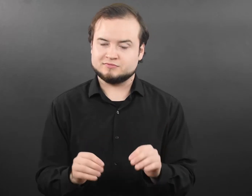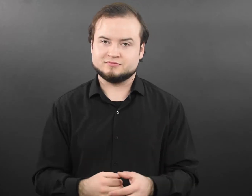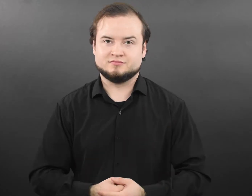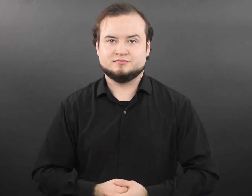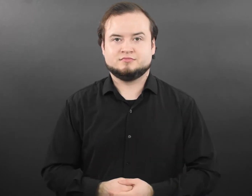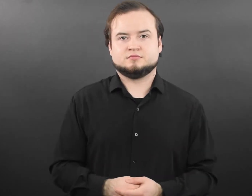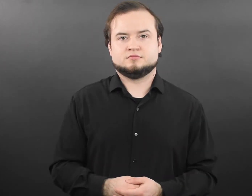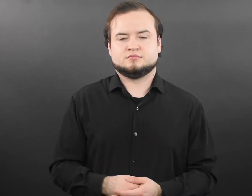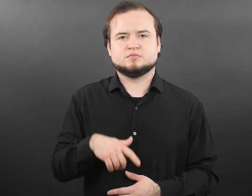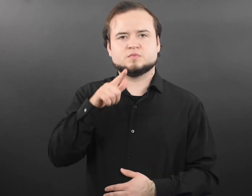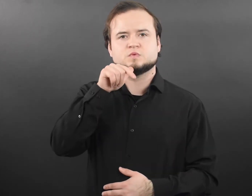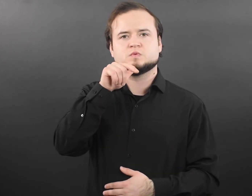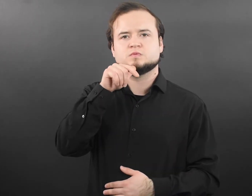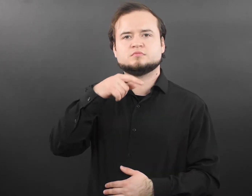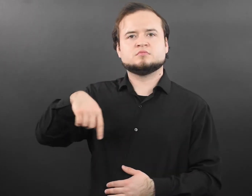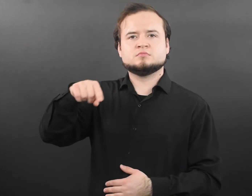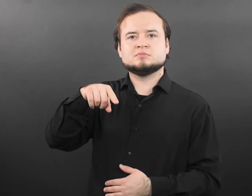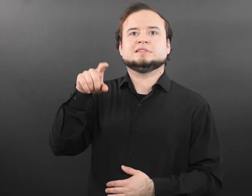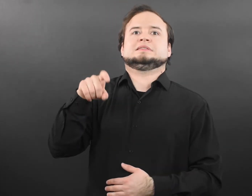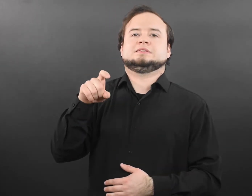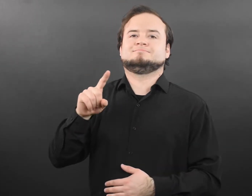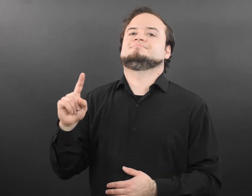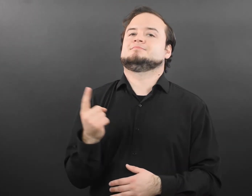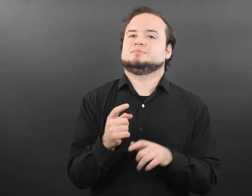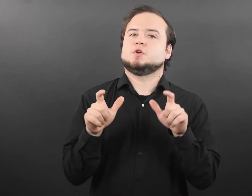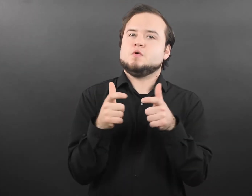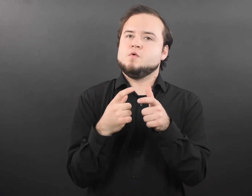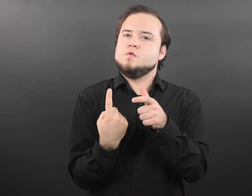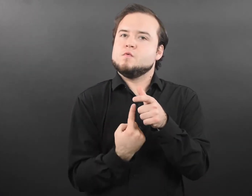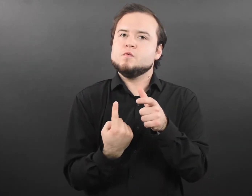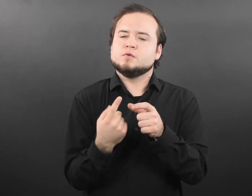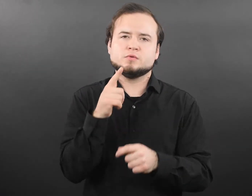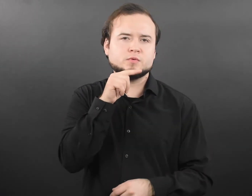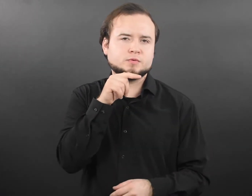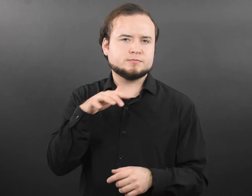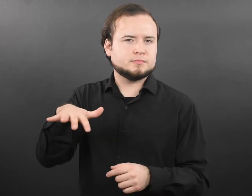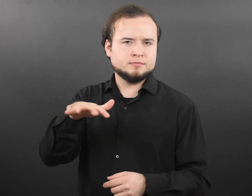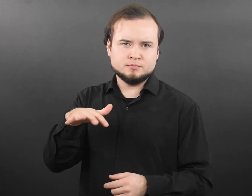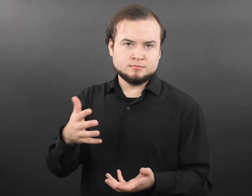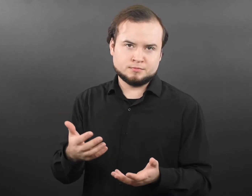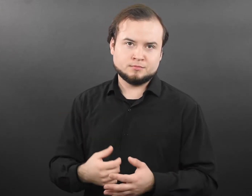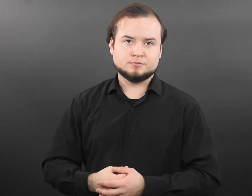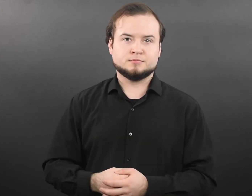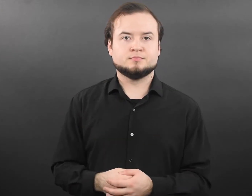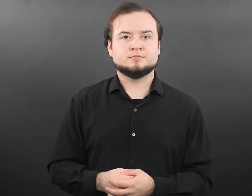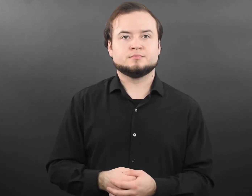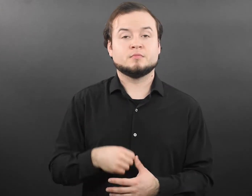Who needs to quarantine If you have had close contact with someone